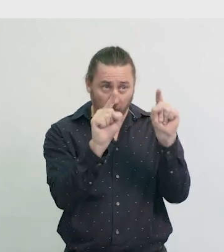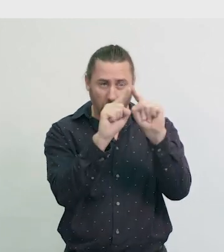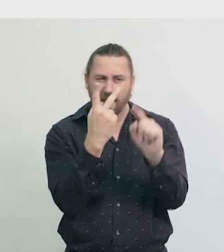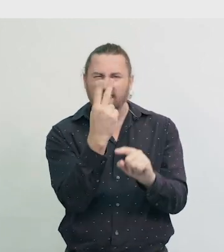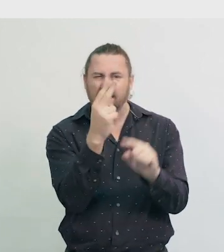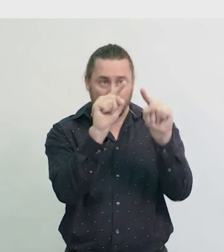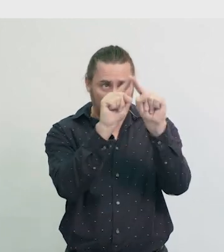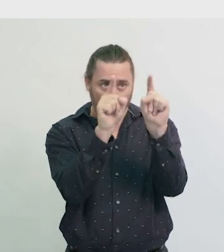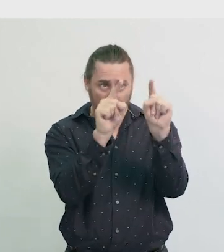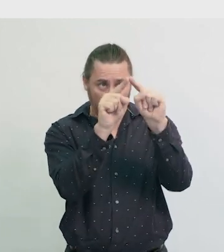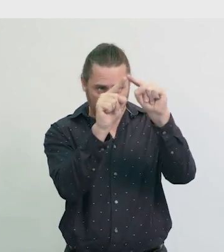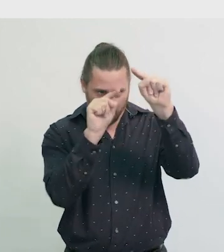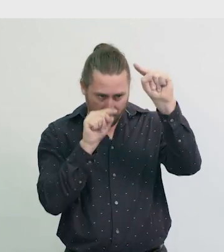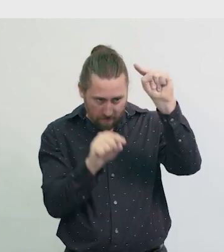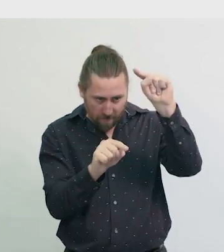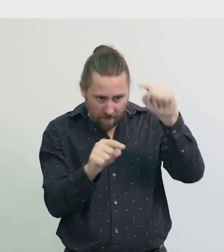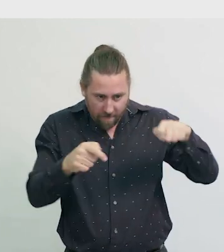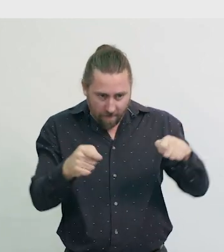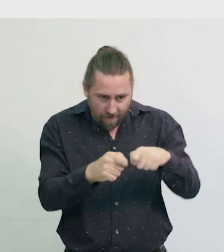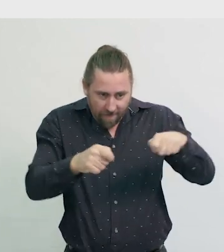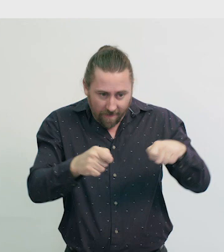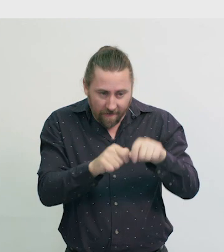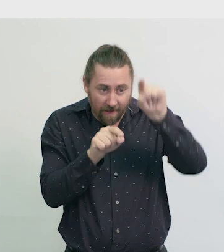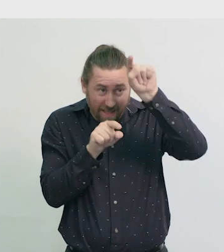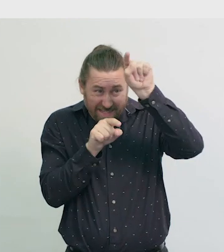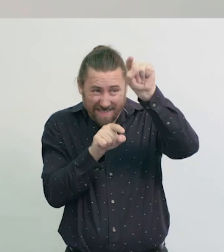is vertically opposite the angles formed between the handles.